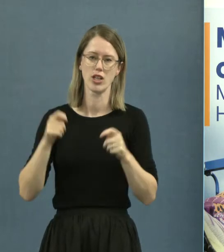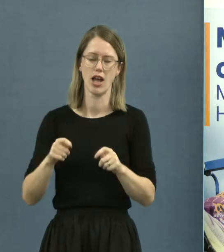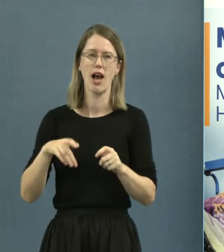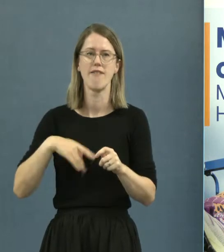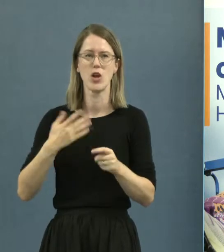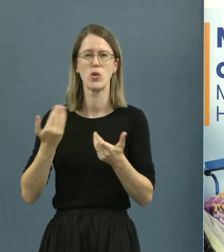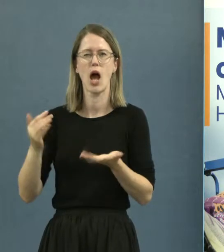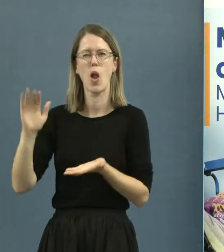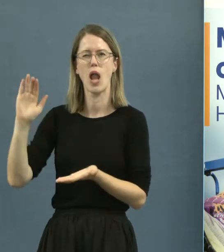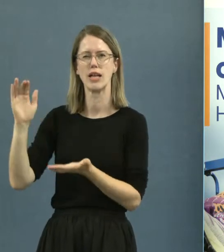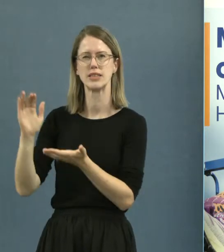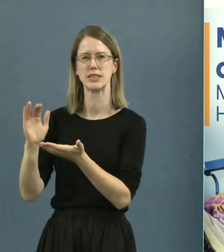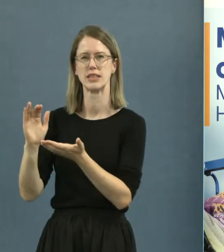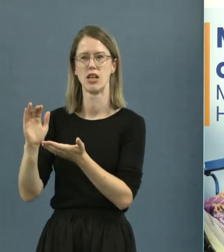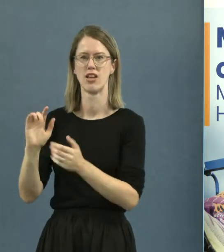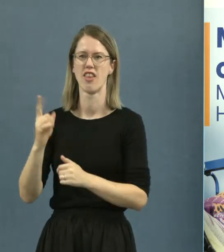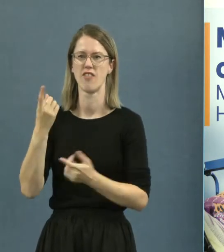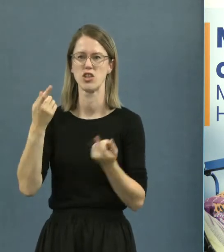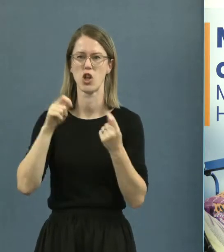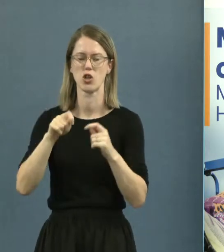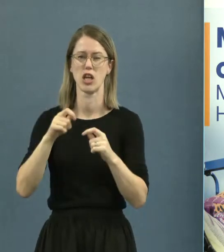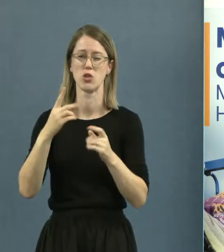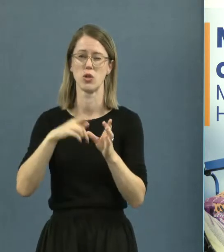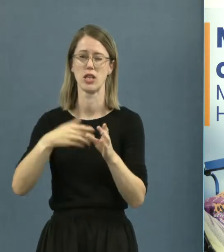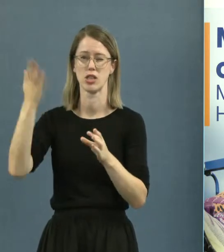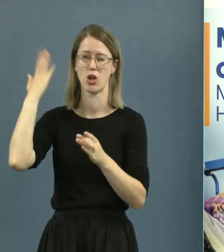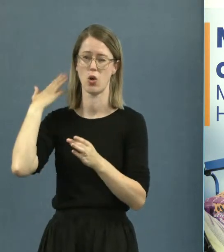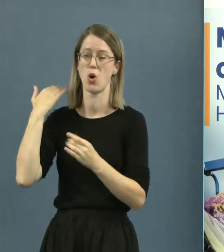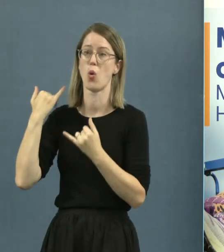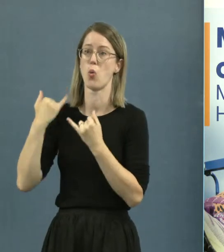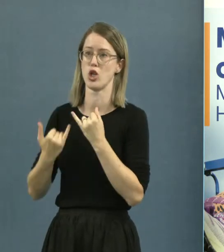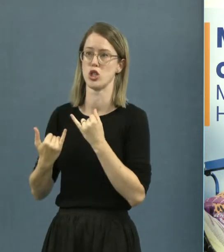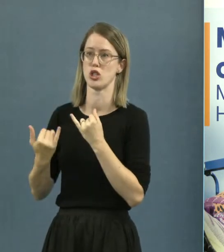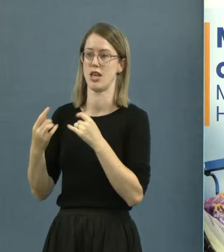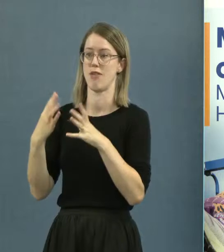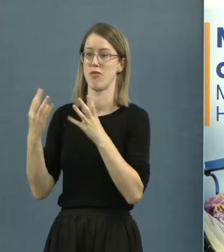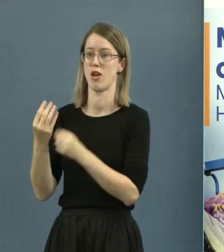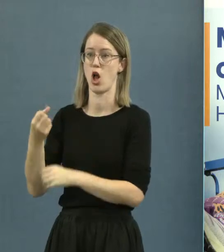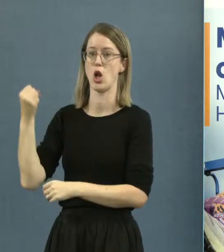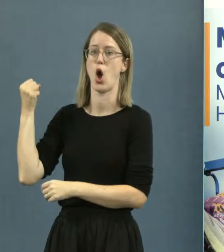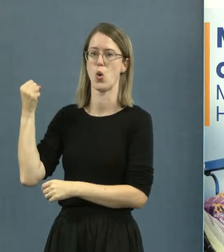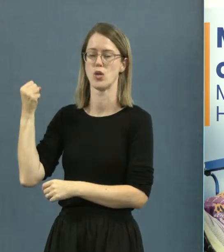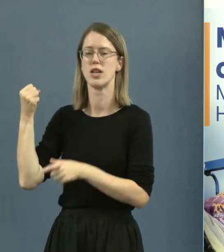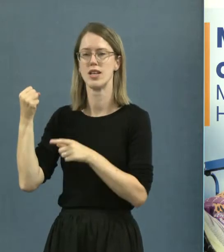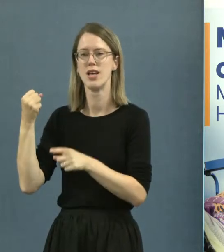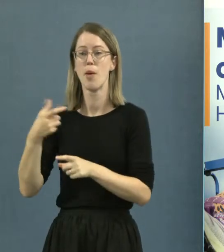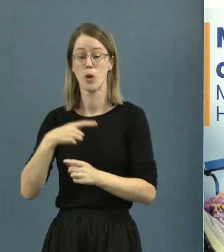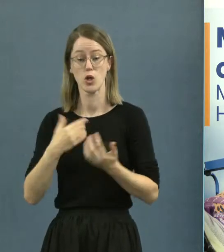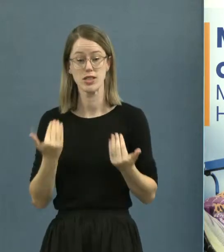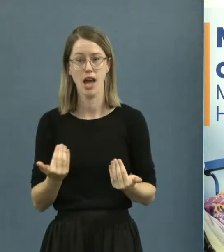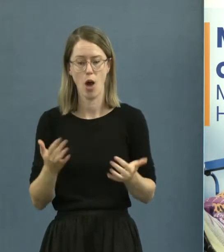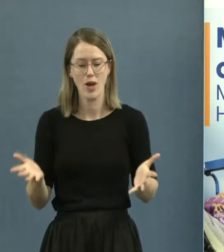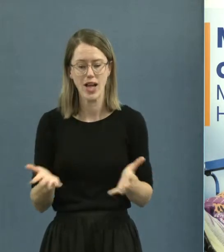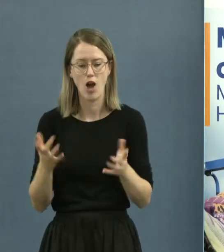lockdowns. Certainly the very first lockdown that we had, because what we have encouraged